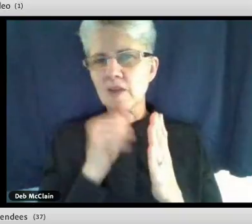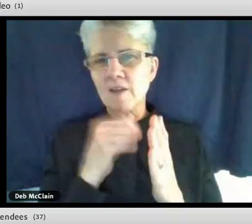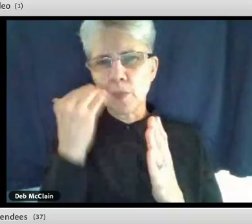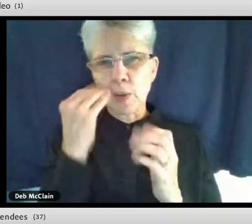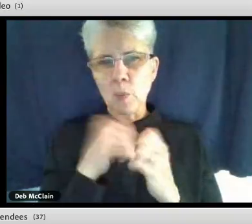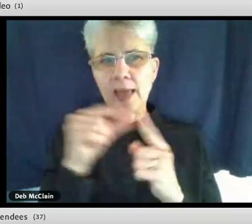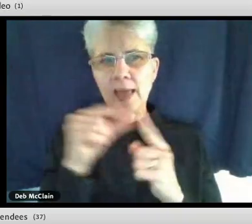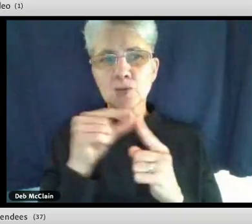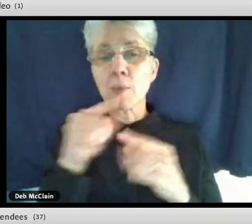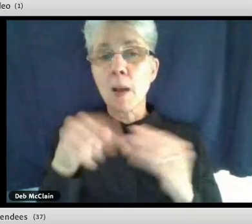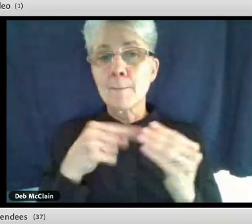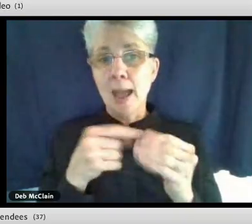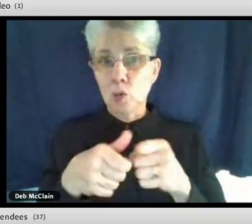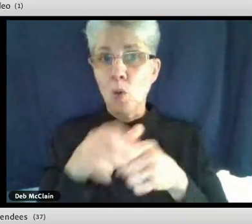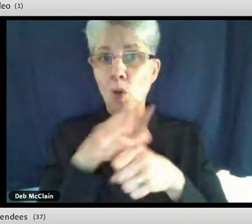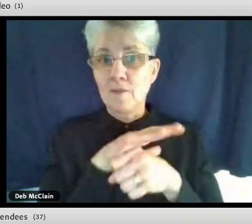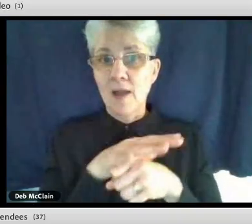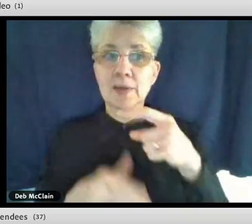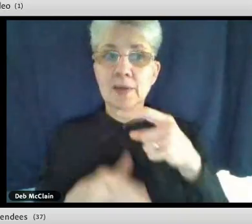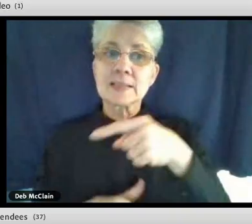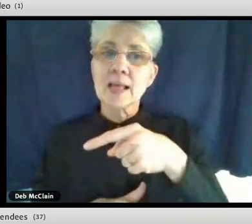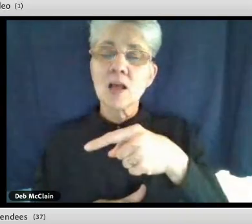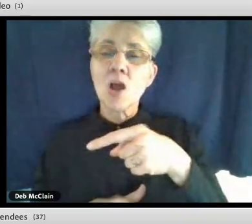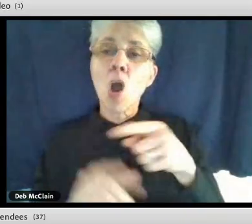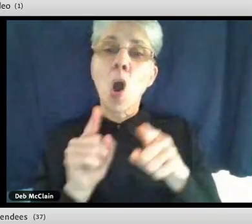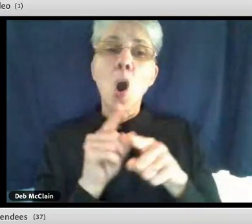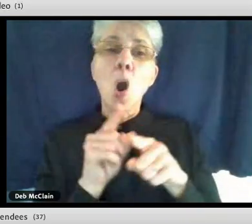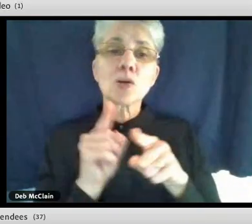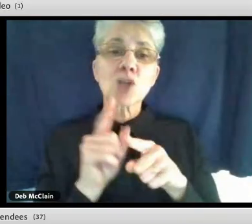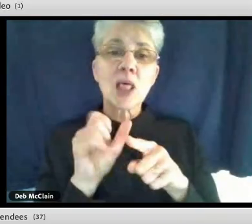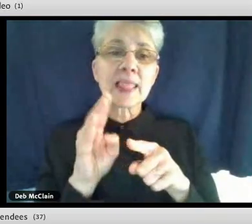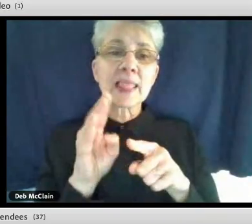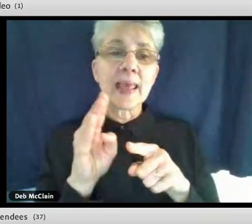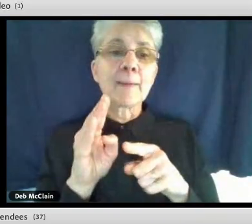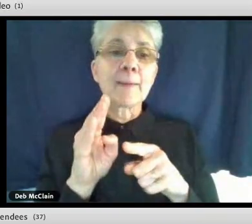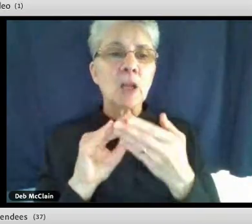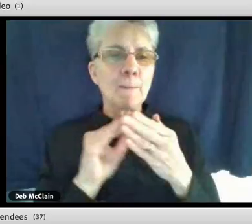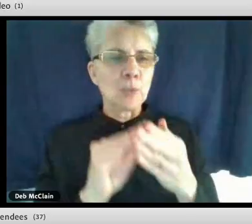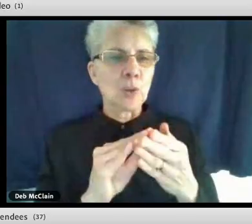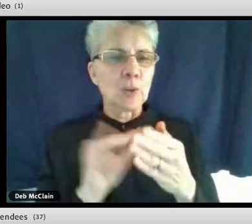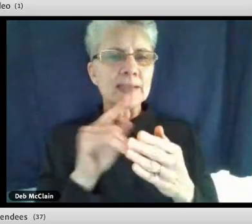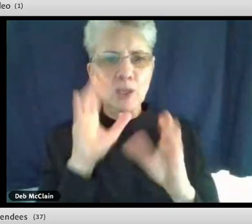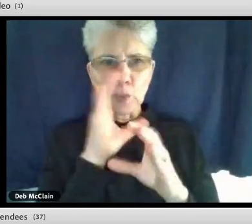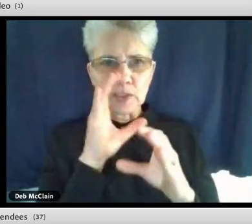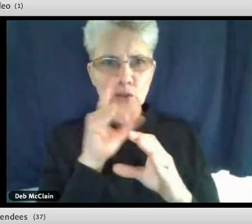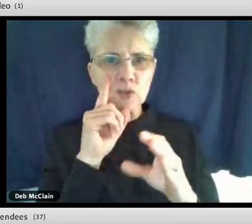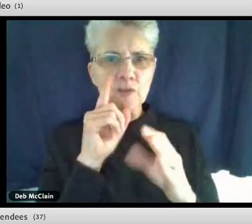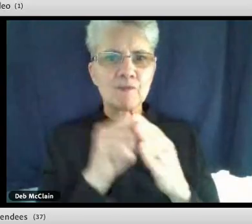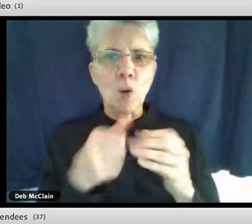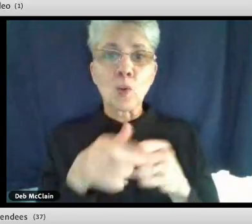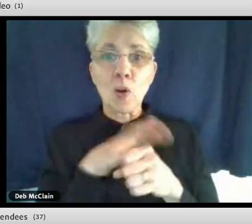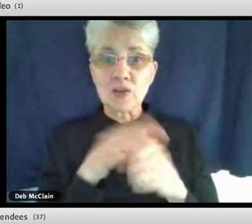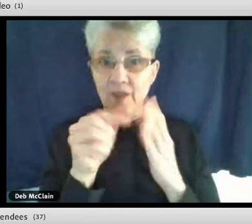LibGuides, research guides, if you're not familiar with the term, on coronavirus. However, there's also a LibGuides community site